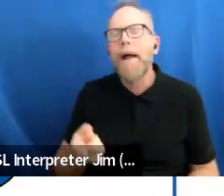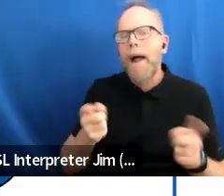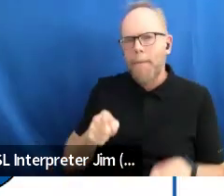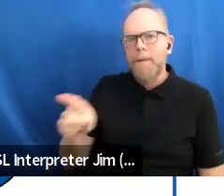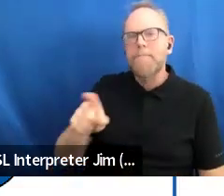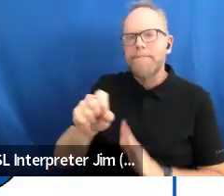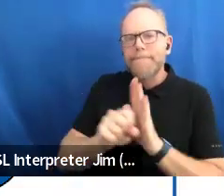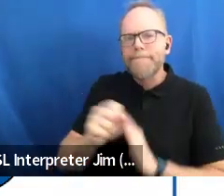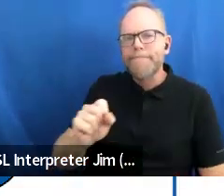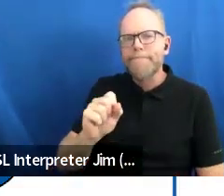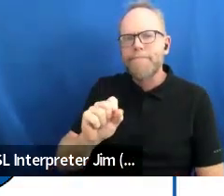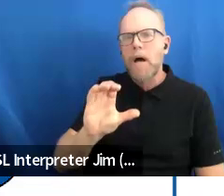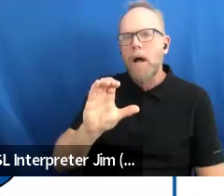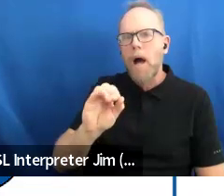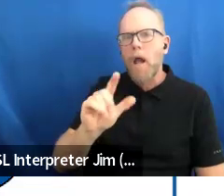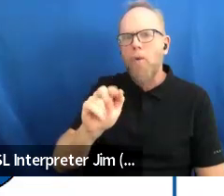It did. It started in Denver but spread